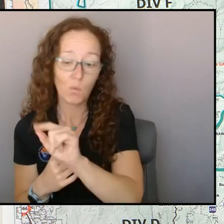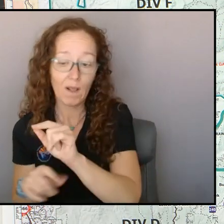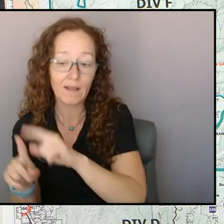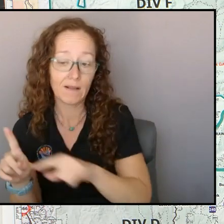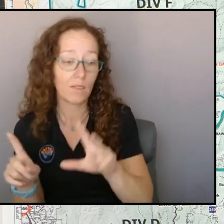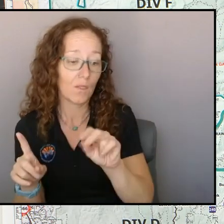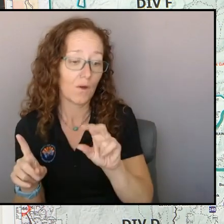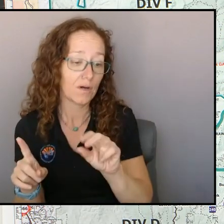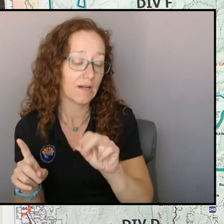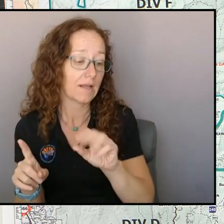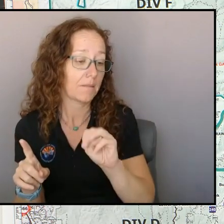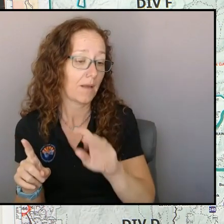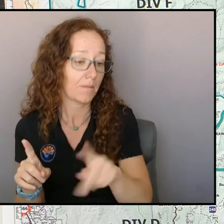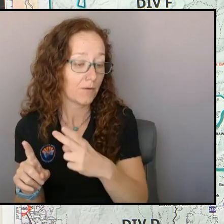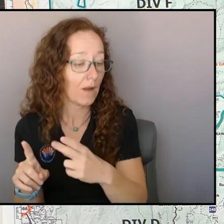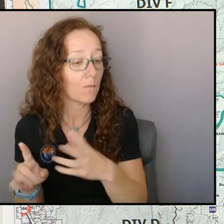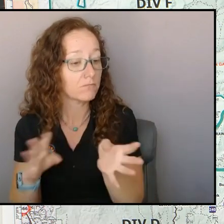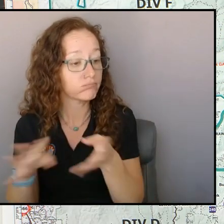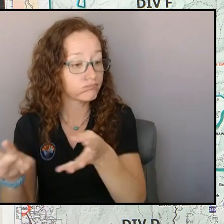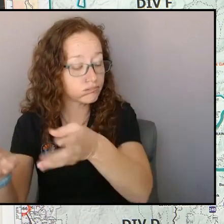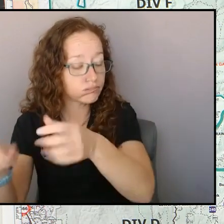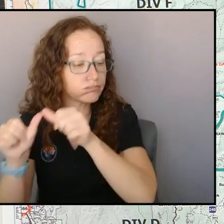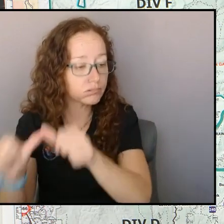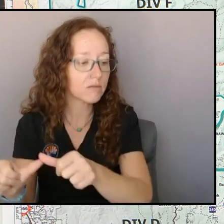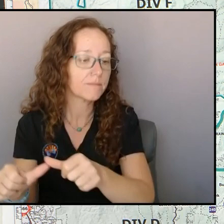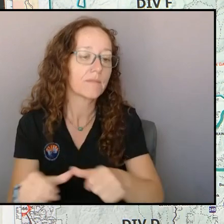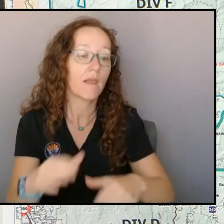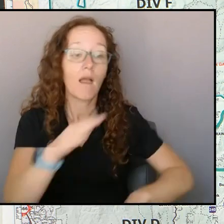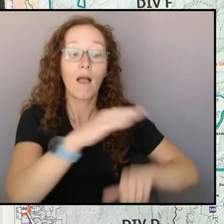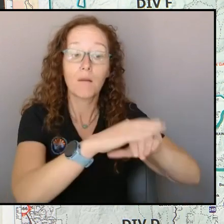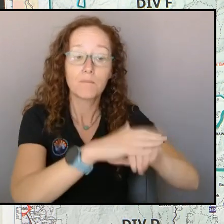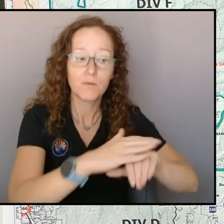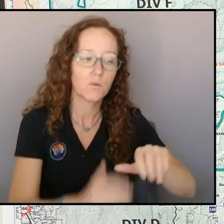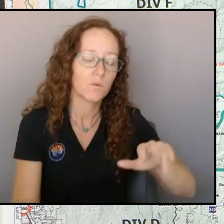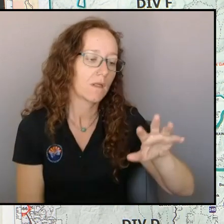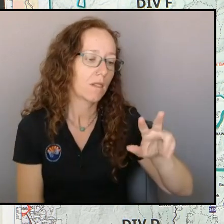per hour. We're continuing to analyze that and it just keeps